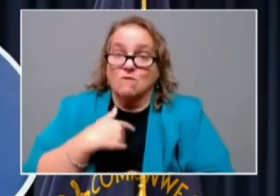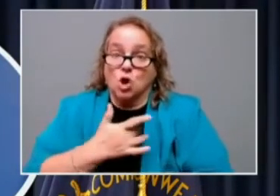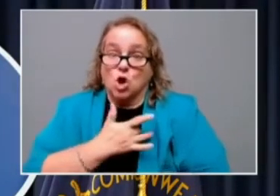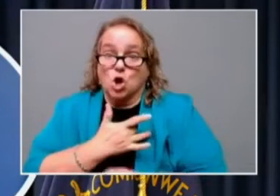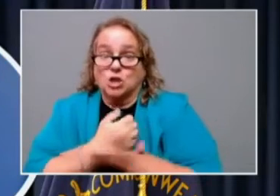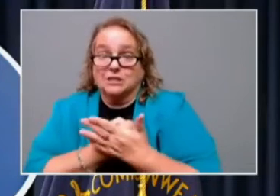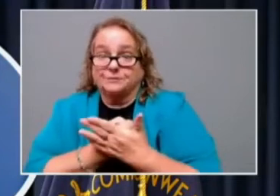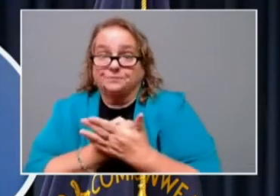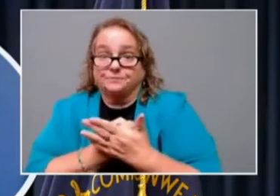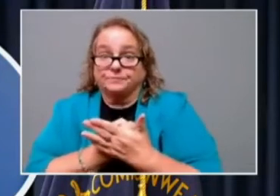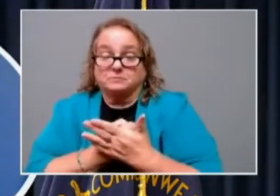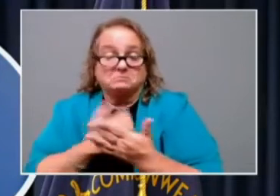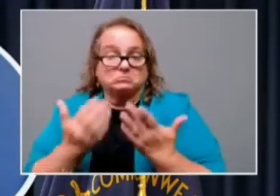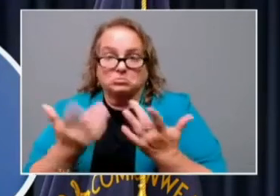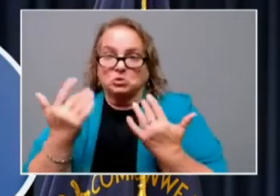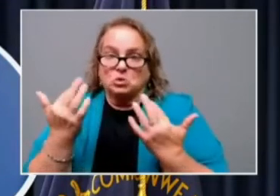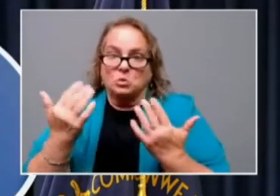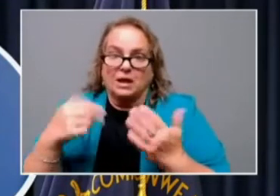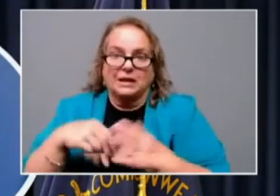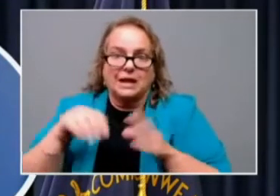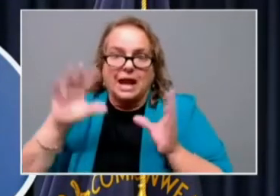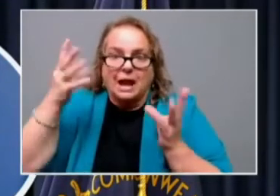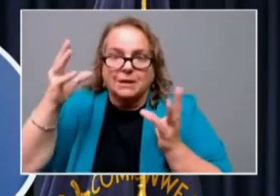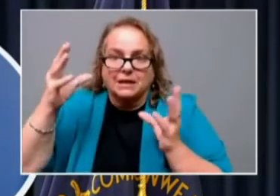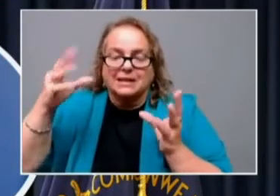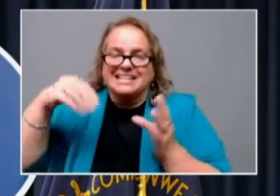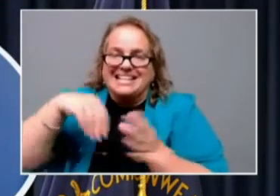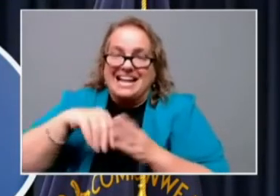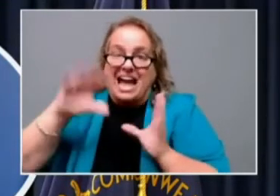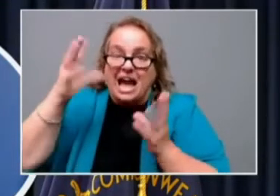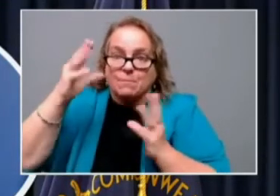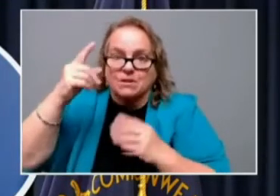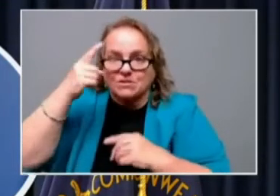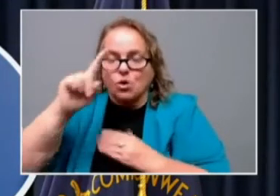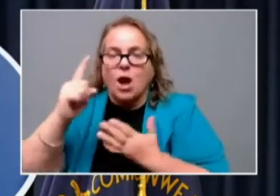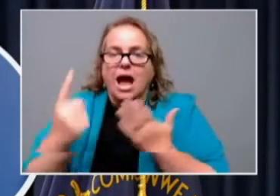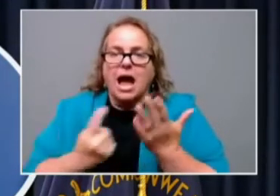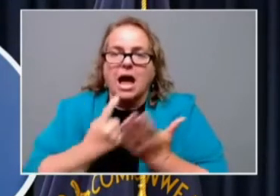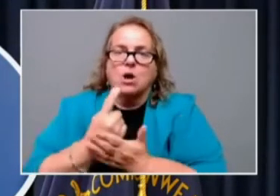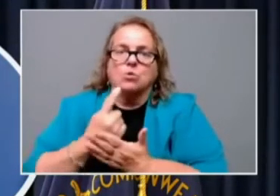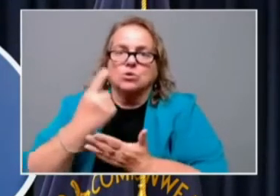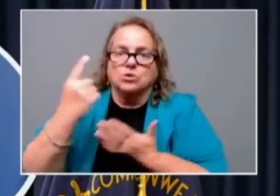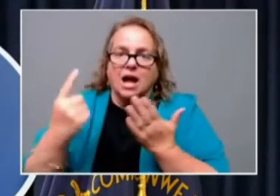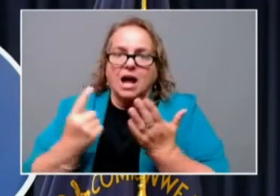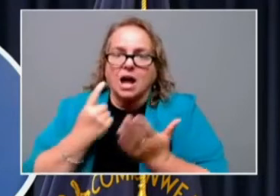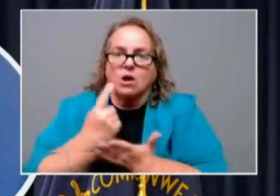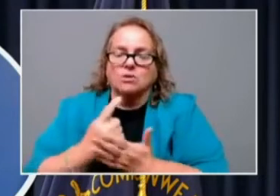waiting in the ambulance in the ambulance for for hours at the hospital